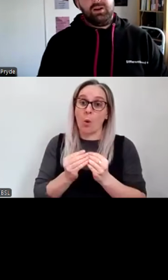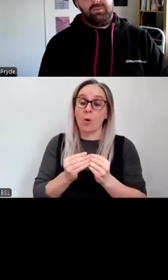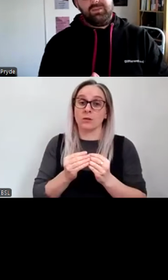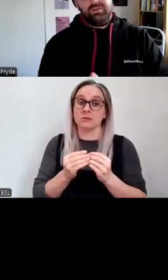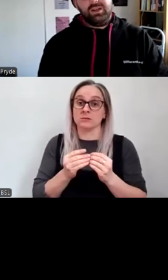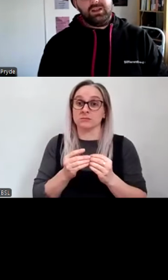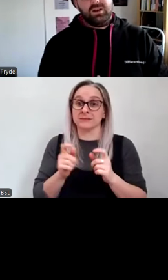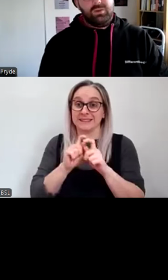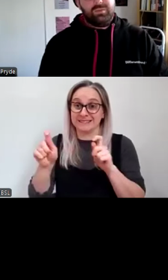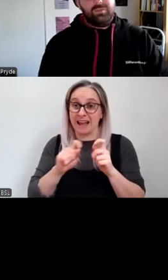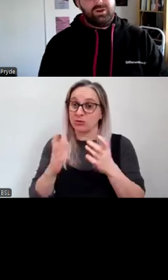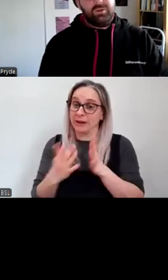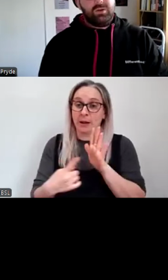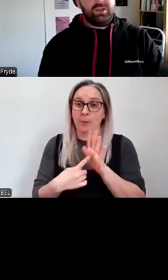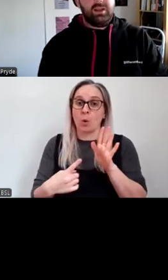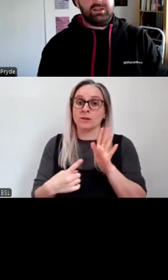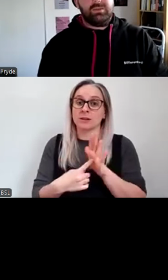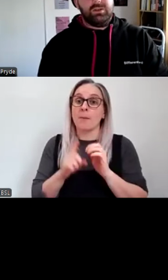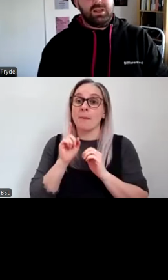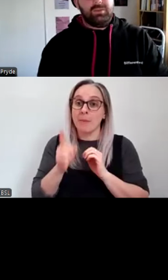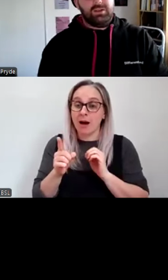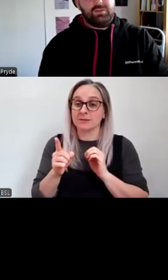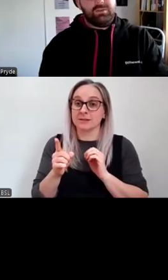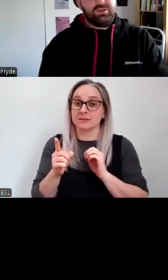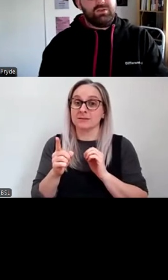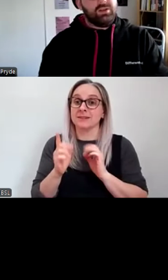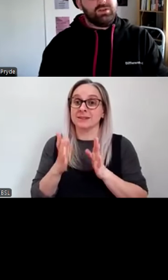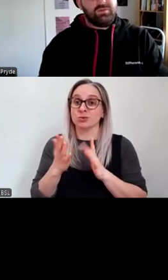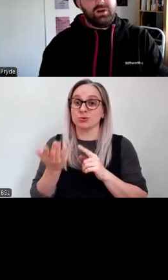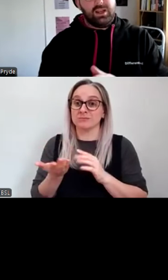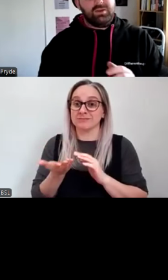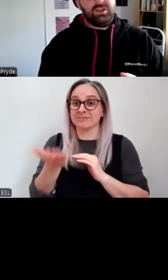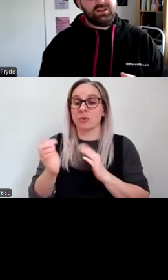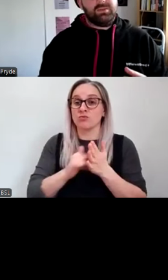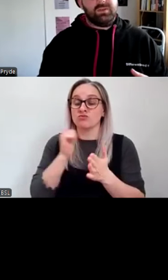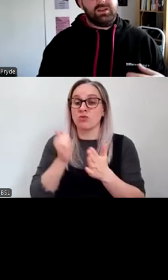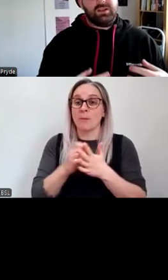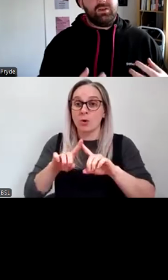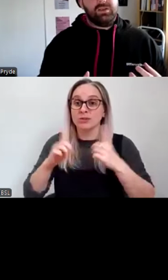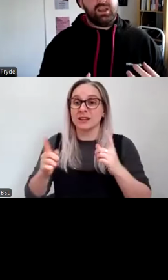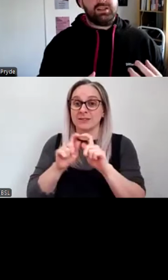but by providing all proper alt text, we're able to inform screen readers of what an image is to provide the context